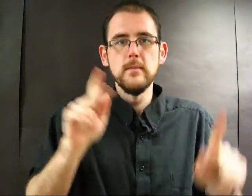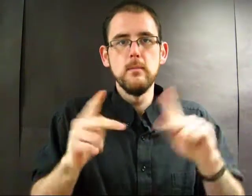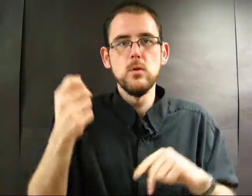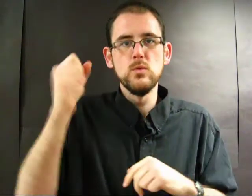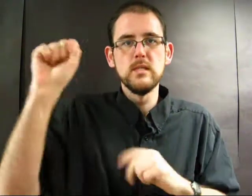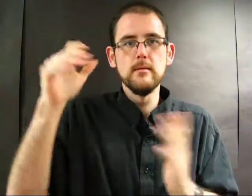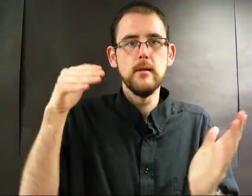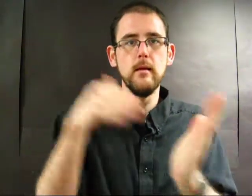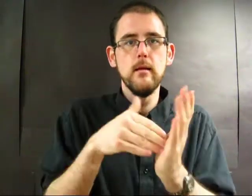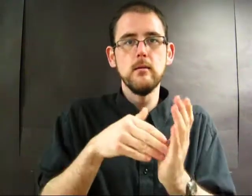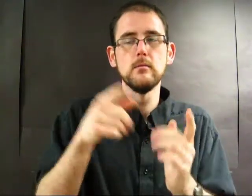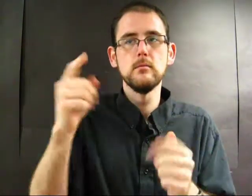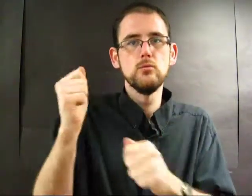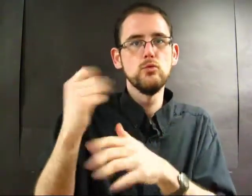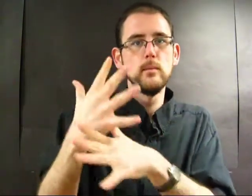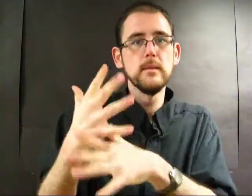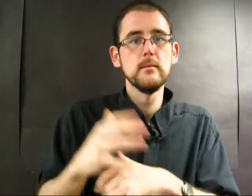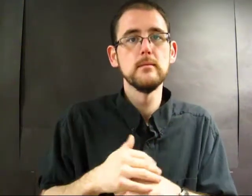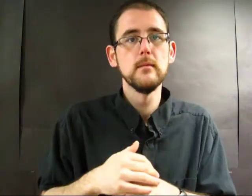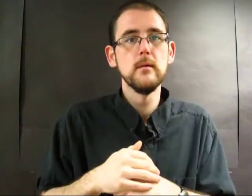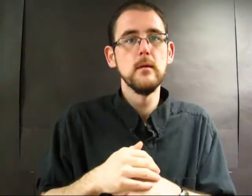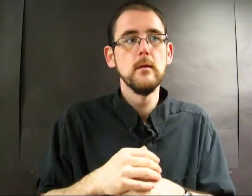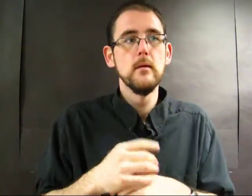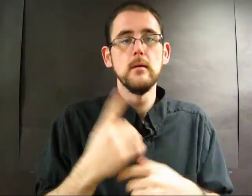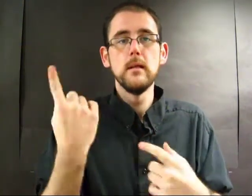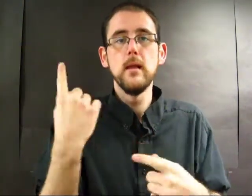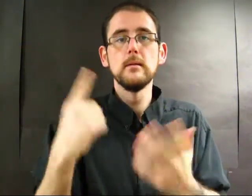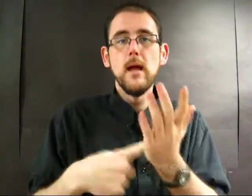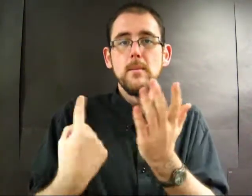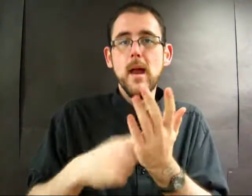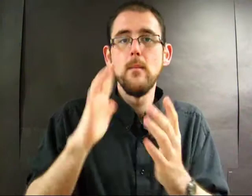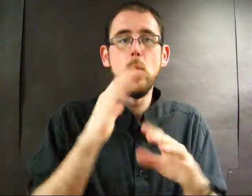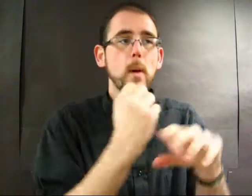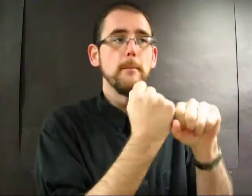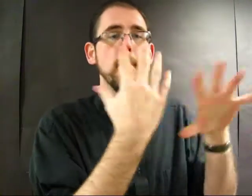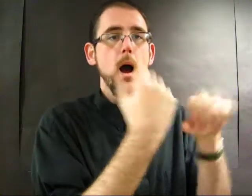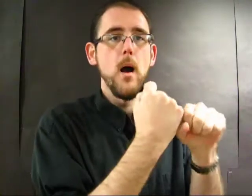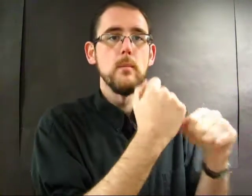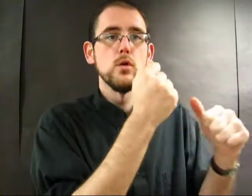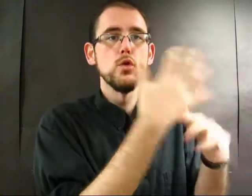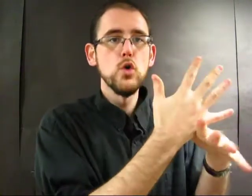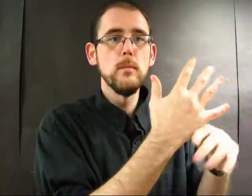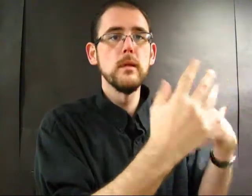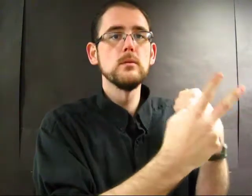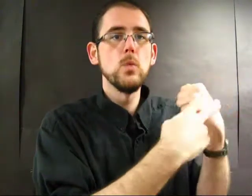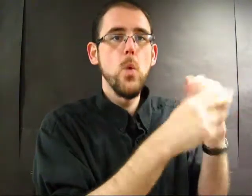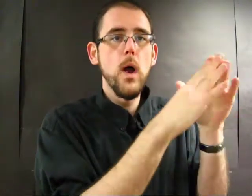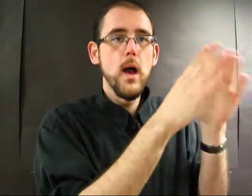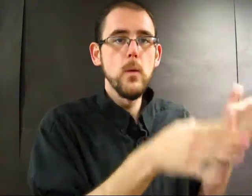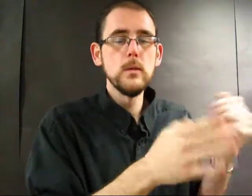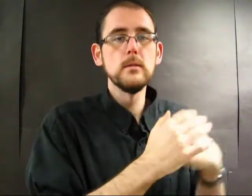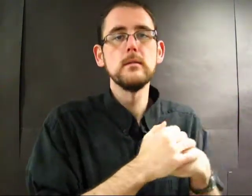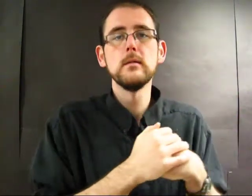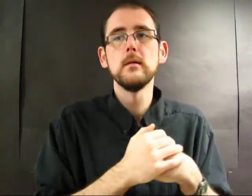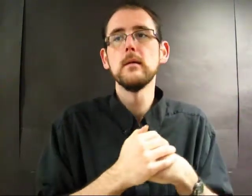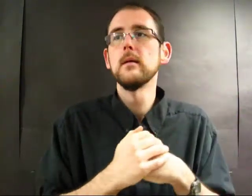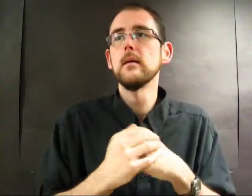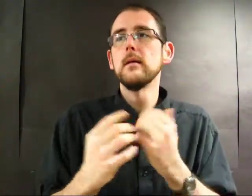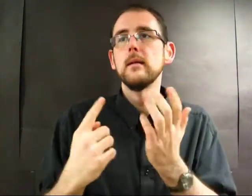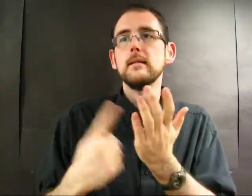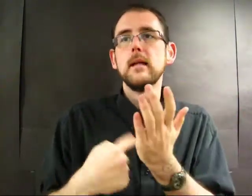resisted the Nazi occupiers. Sometimes they'd bomb German storehouses, and other times,